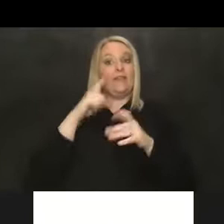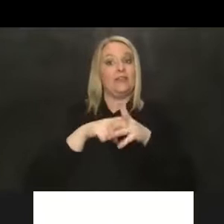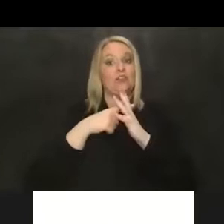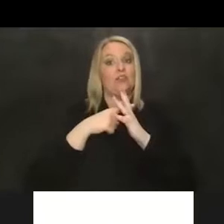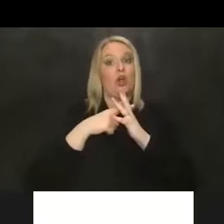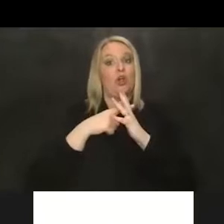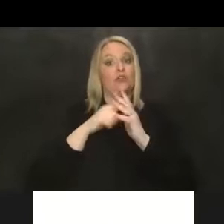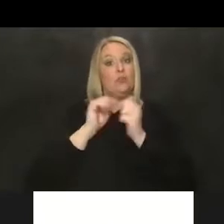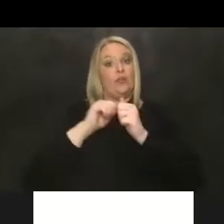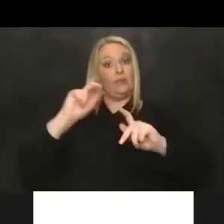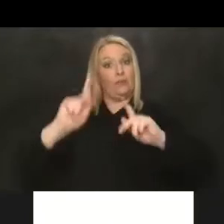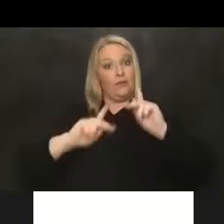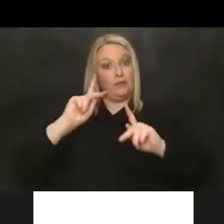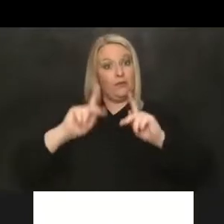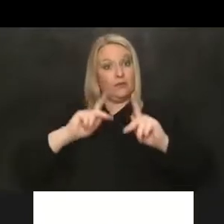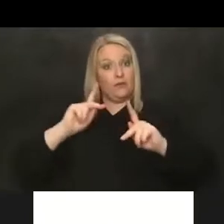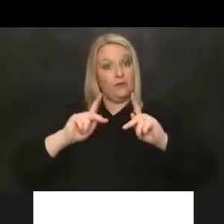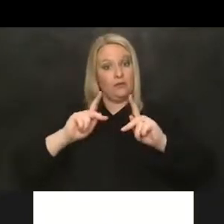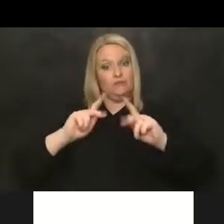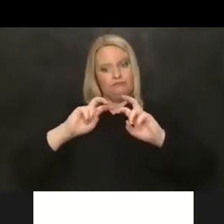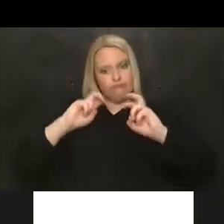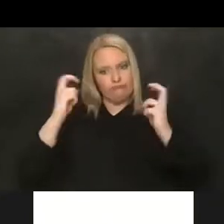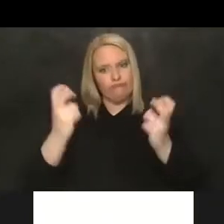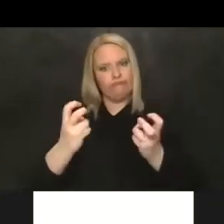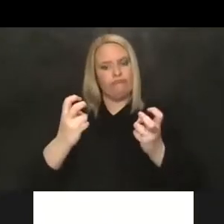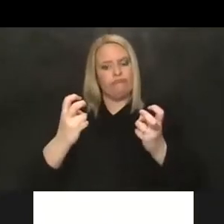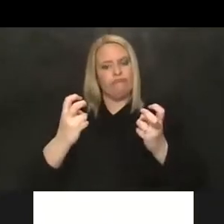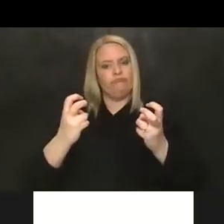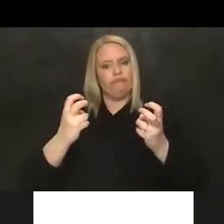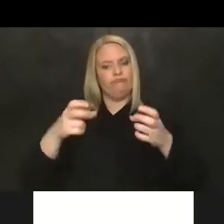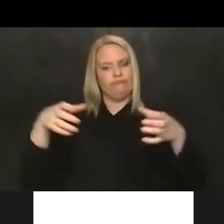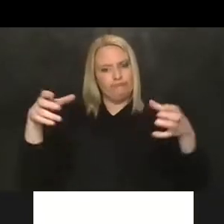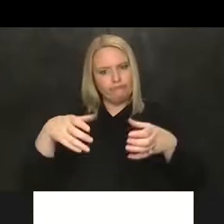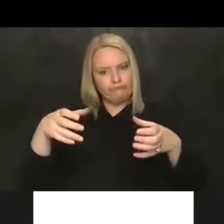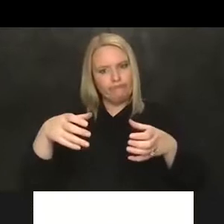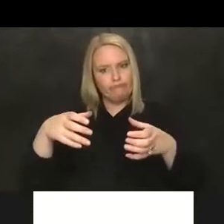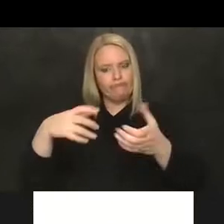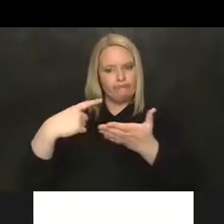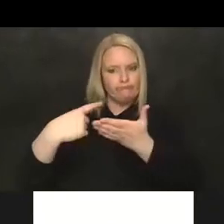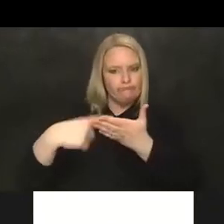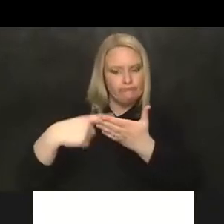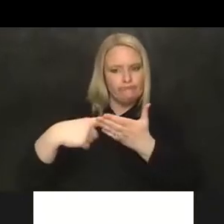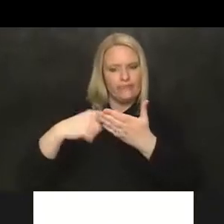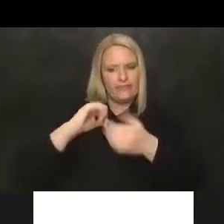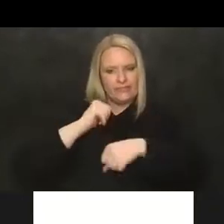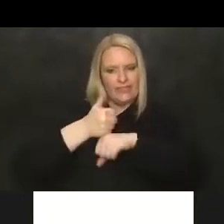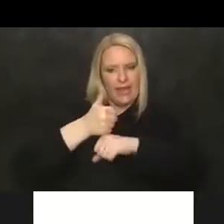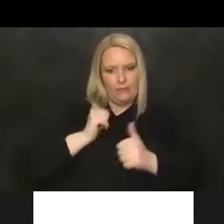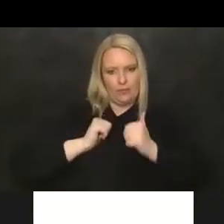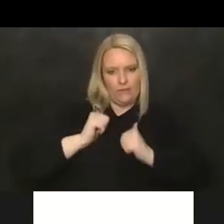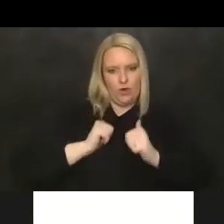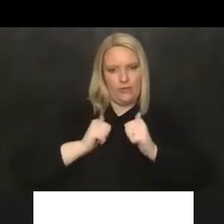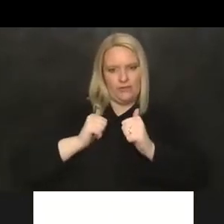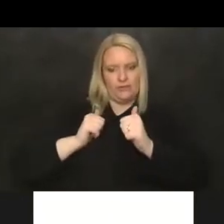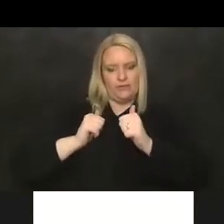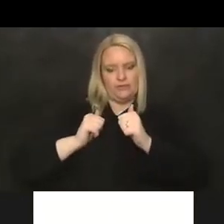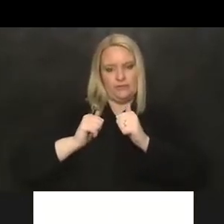people sitting at the table, are coming together to really craft performances from the from conception